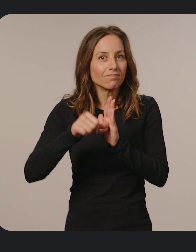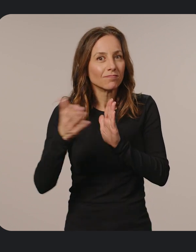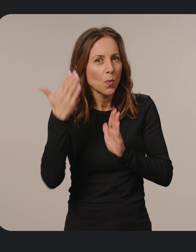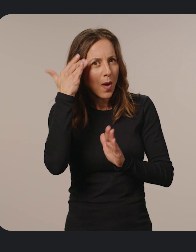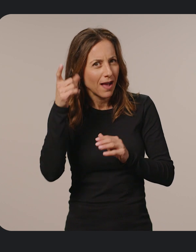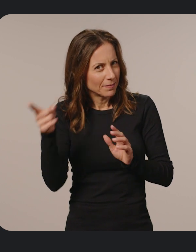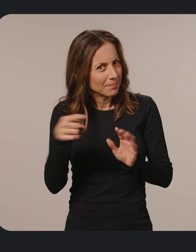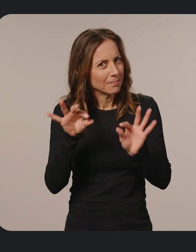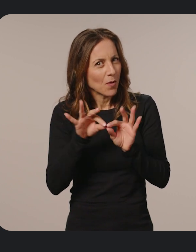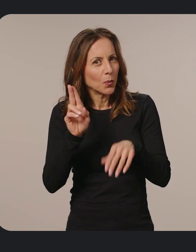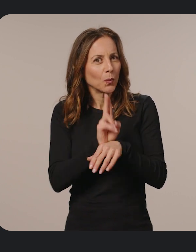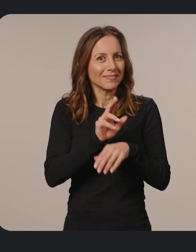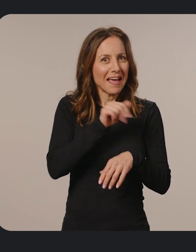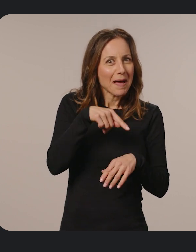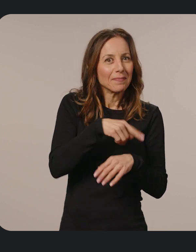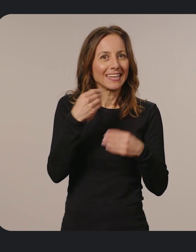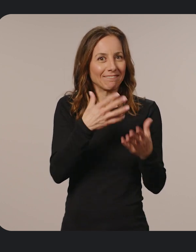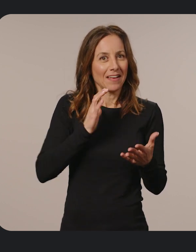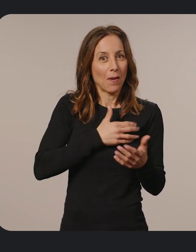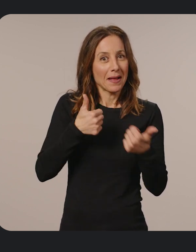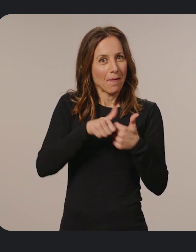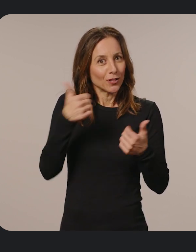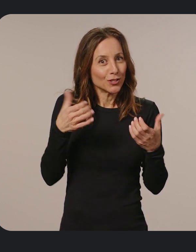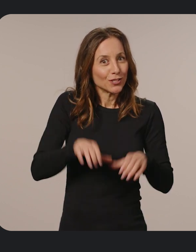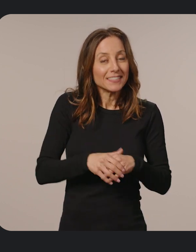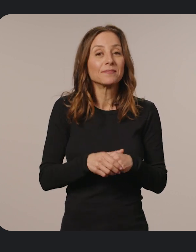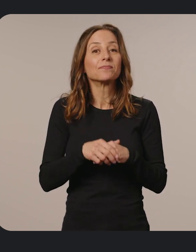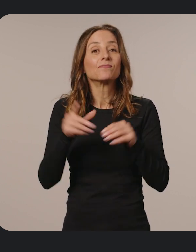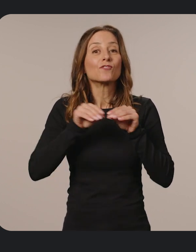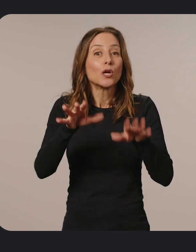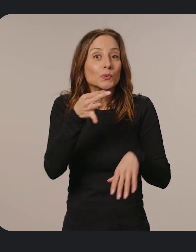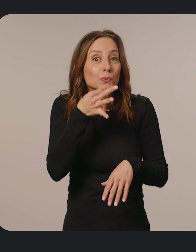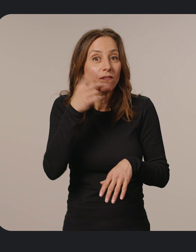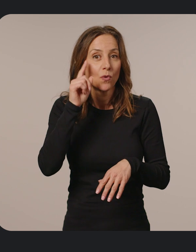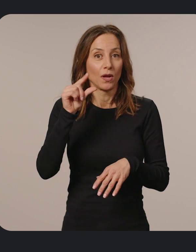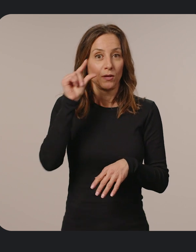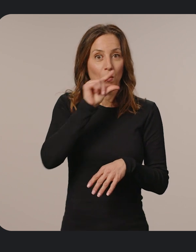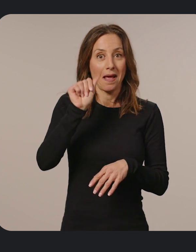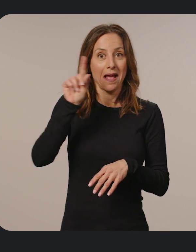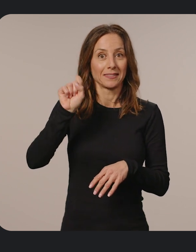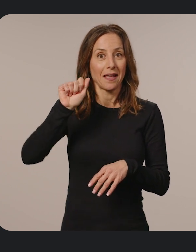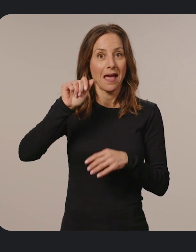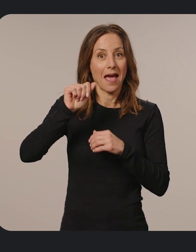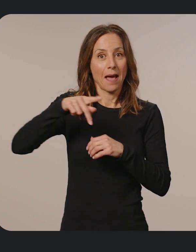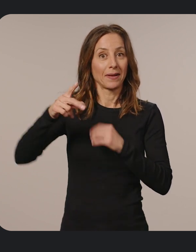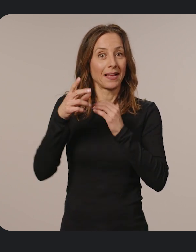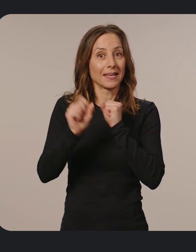or game another chance. And launching very soon, custom store listings for Google Ads app campaign ad groups.